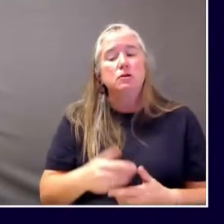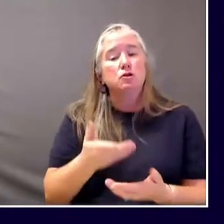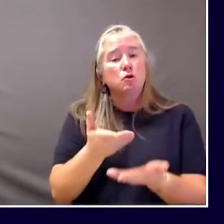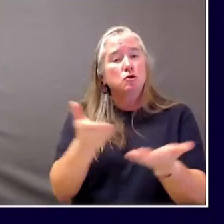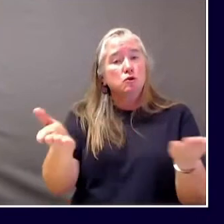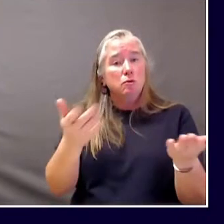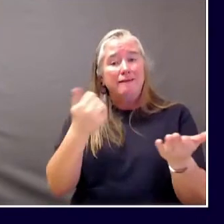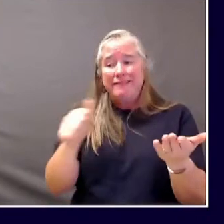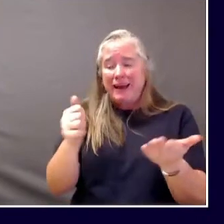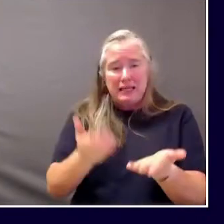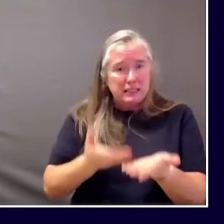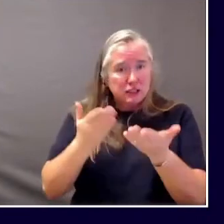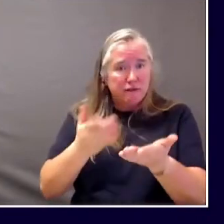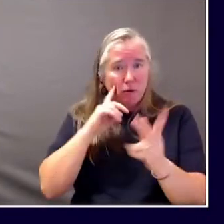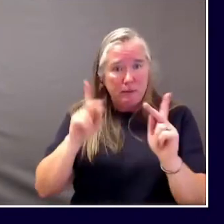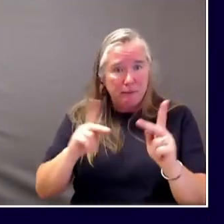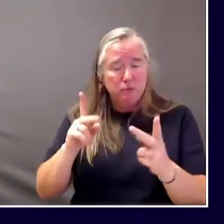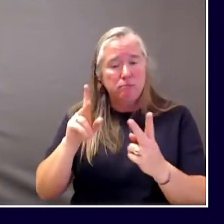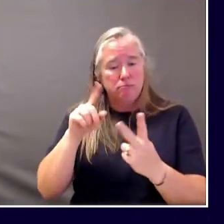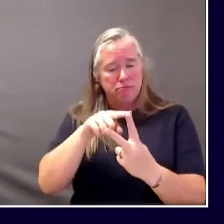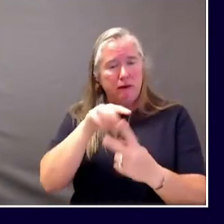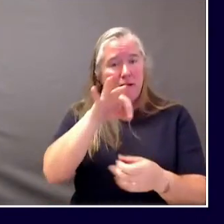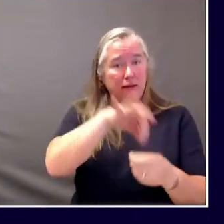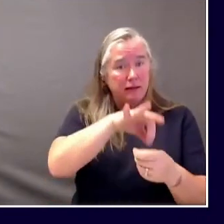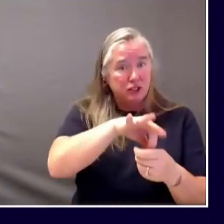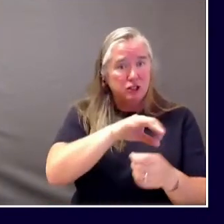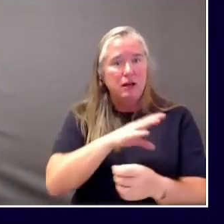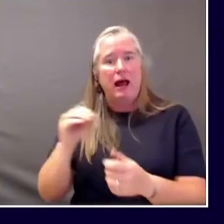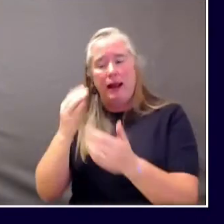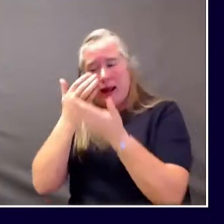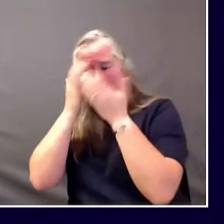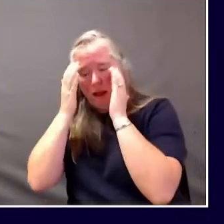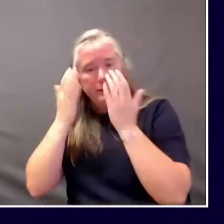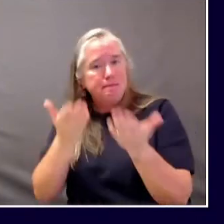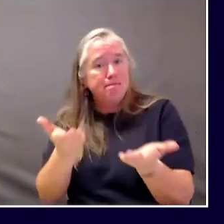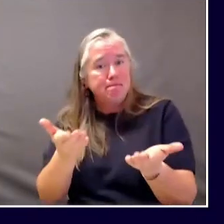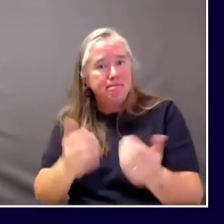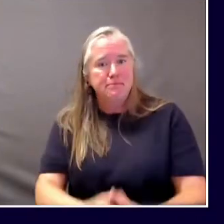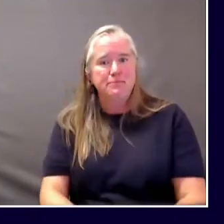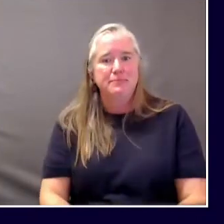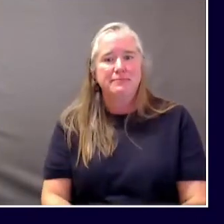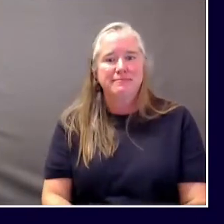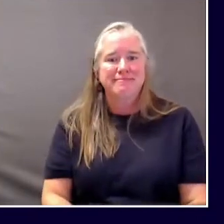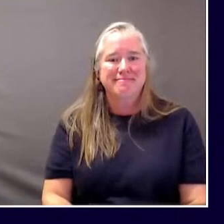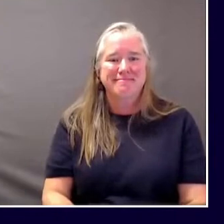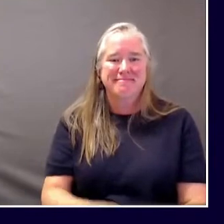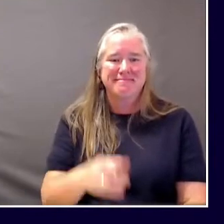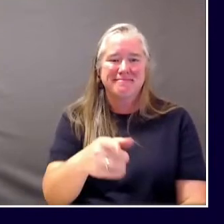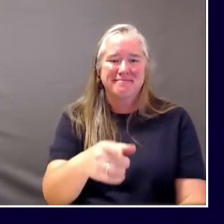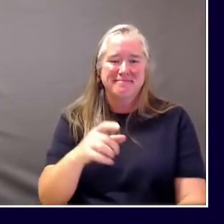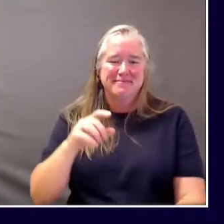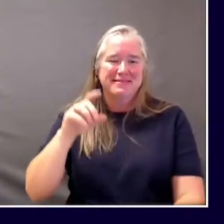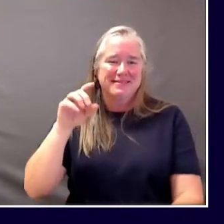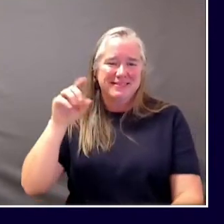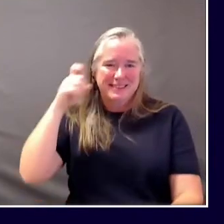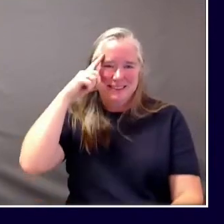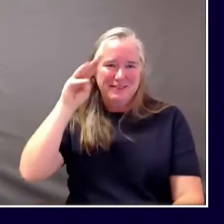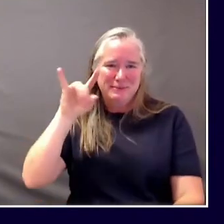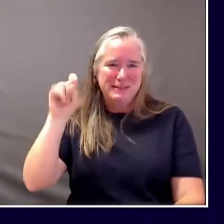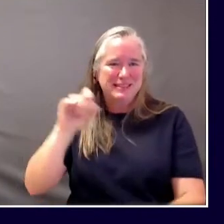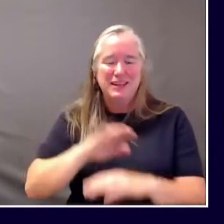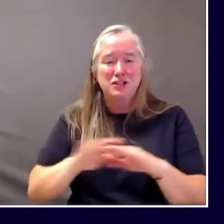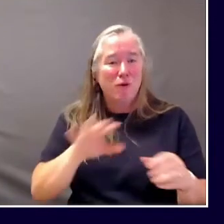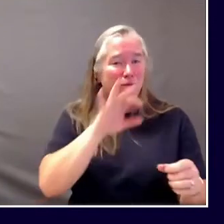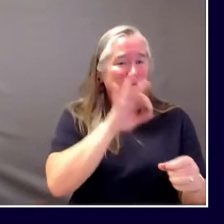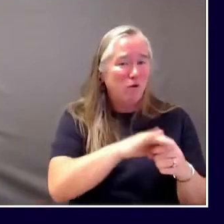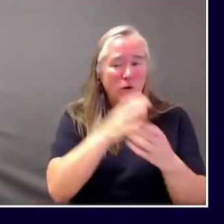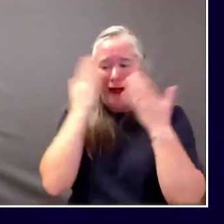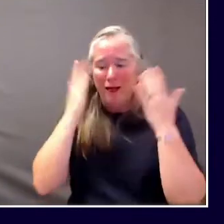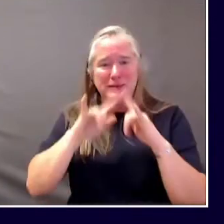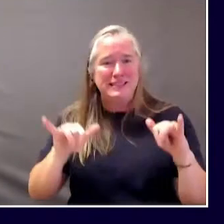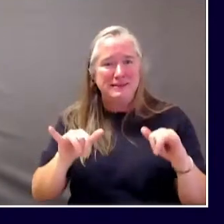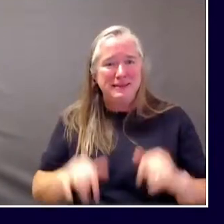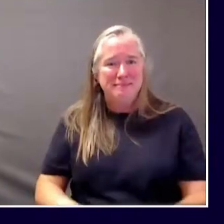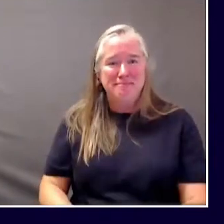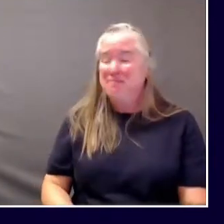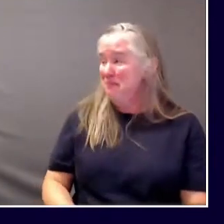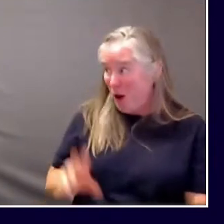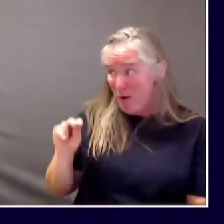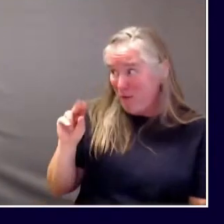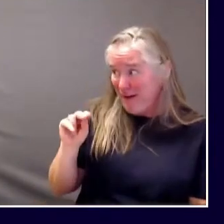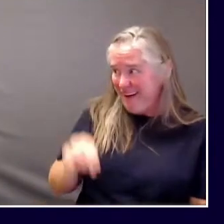Tuesday and around Halloween